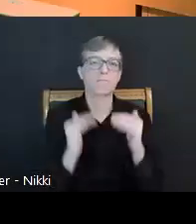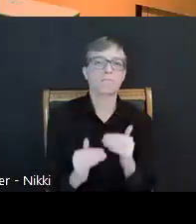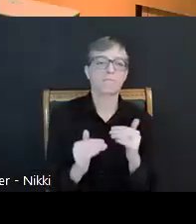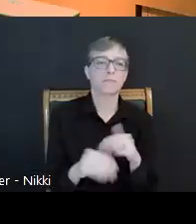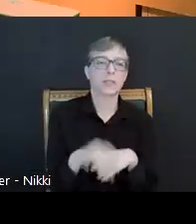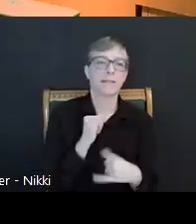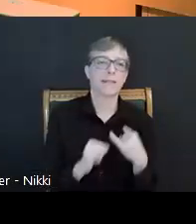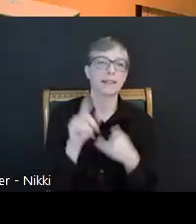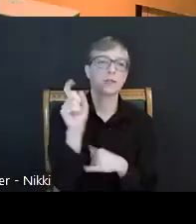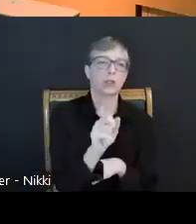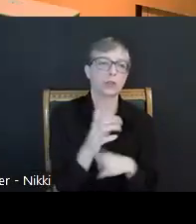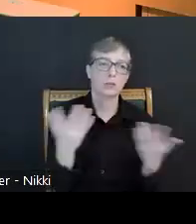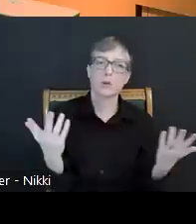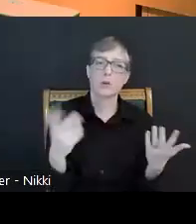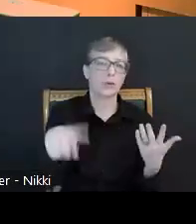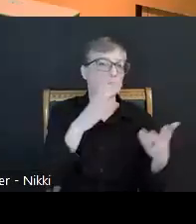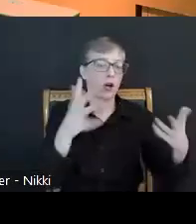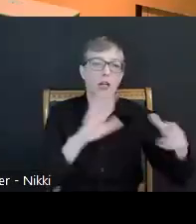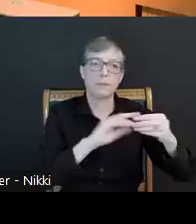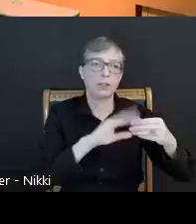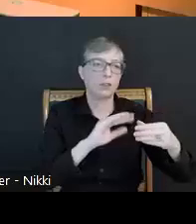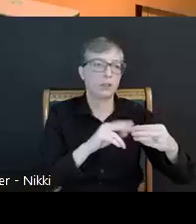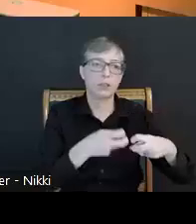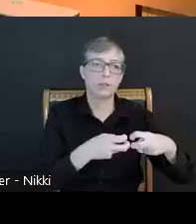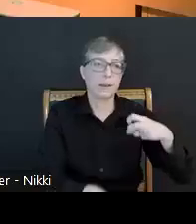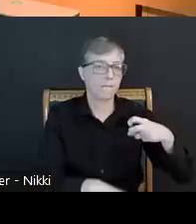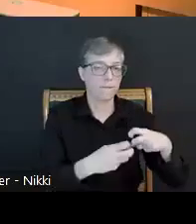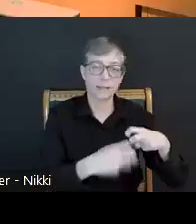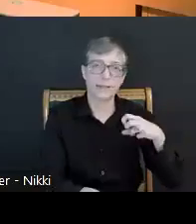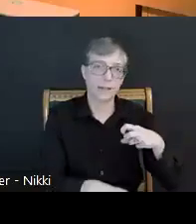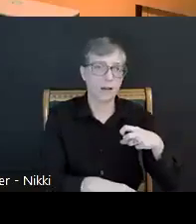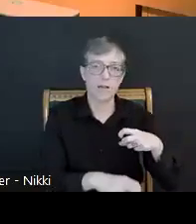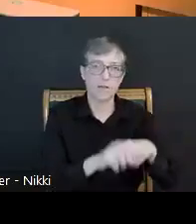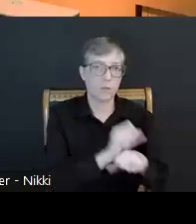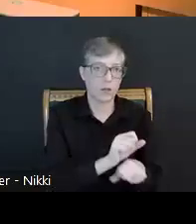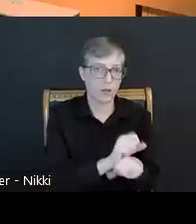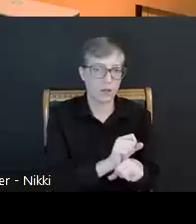work as you're all articulating and I think that many of us have had our own um experiences